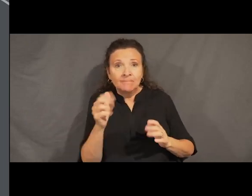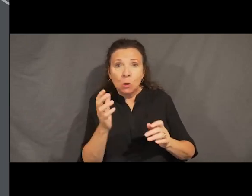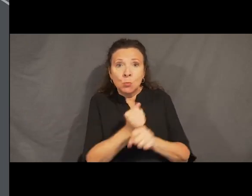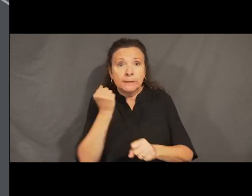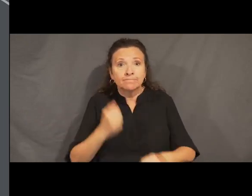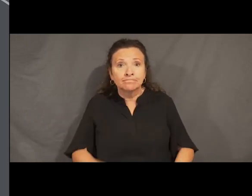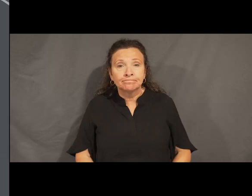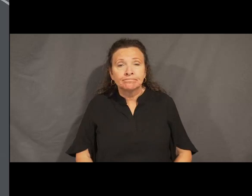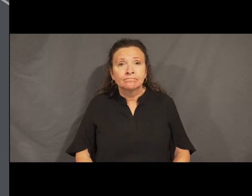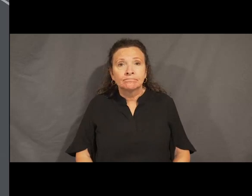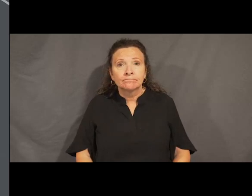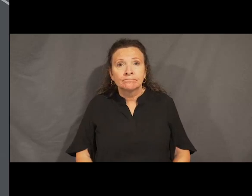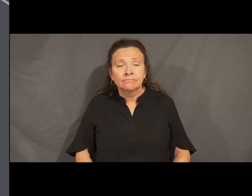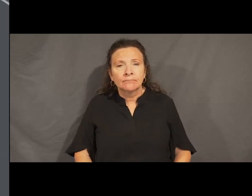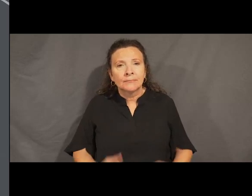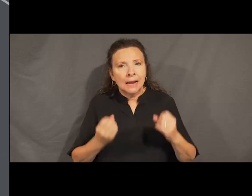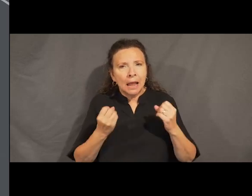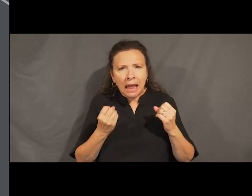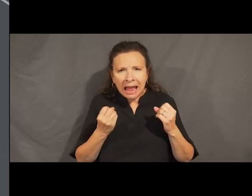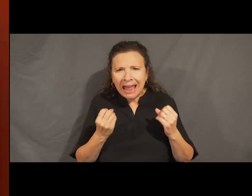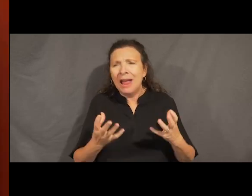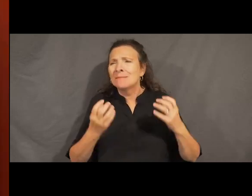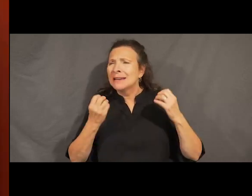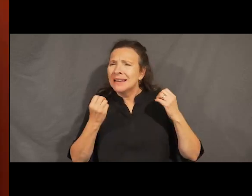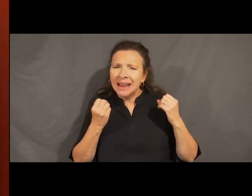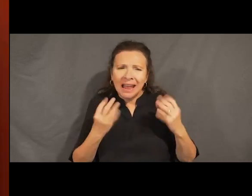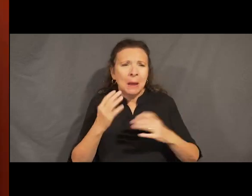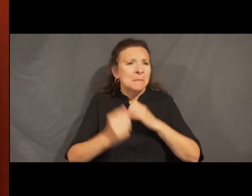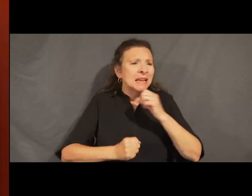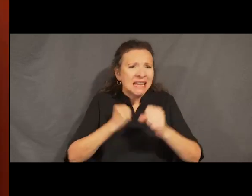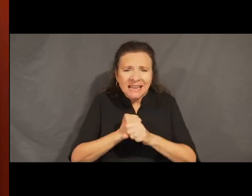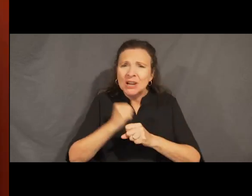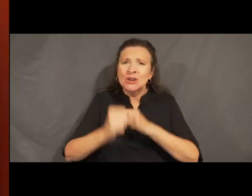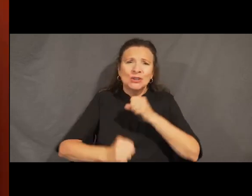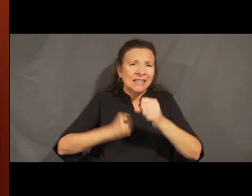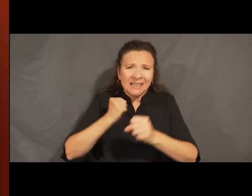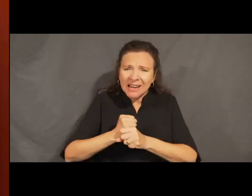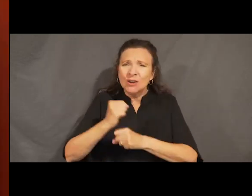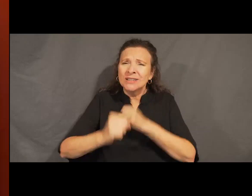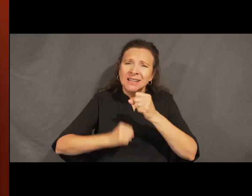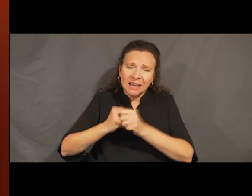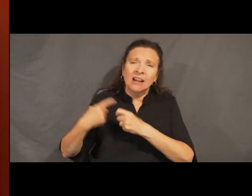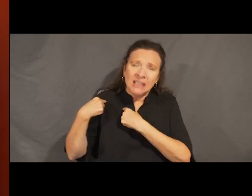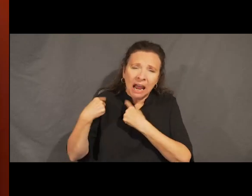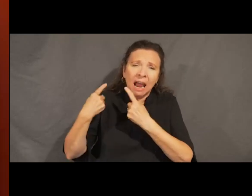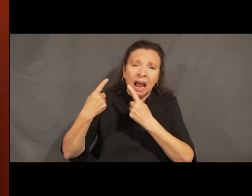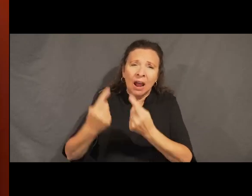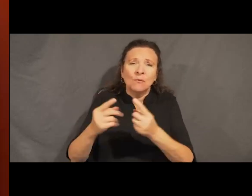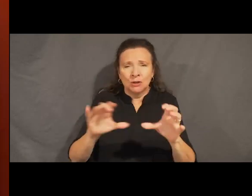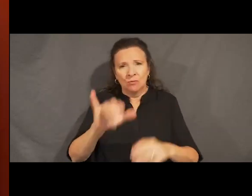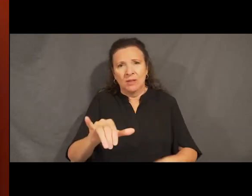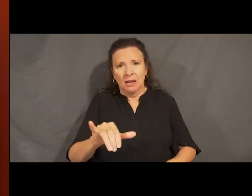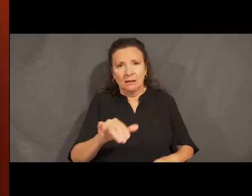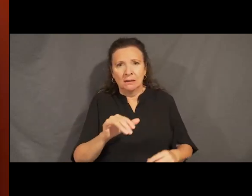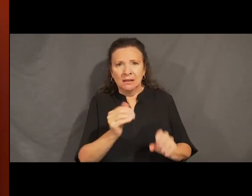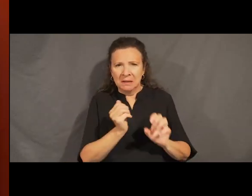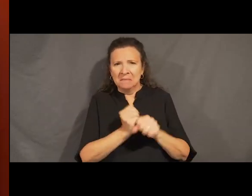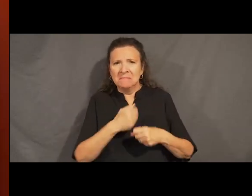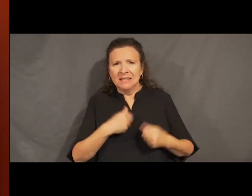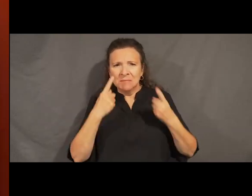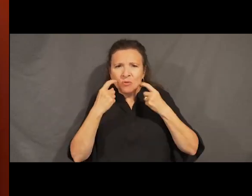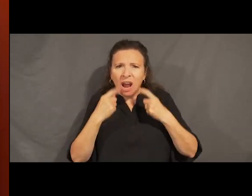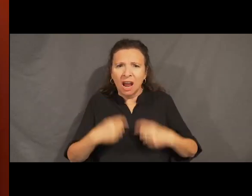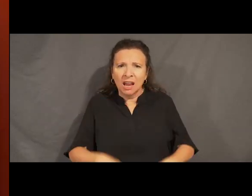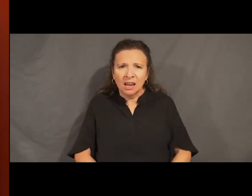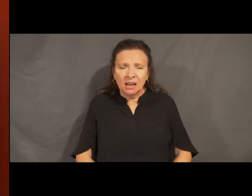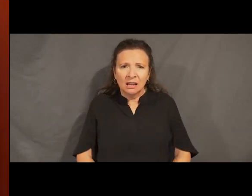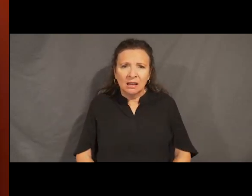many decades have we been doing this? I want to cry. Are we ever going to achieve digital